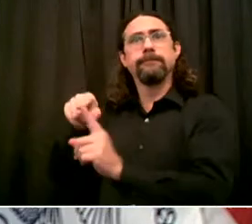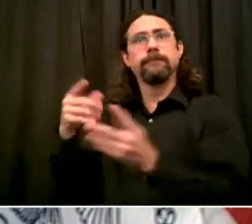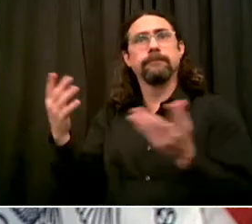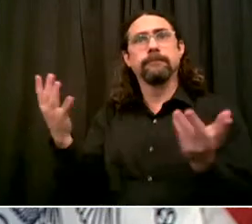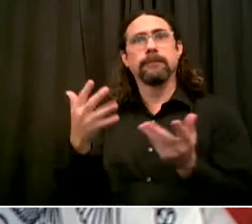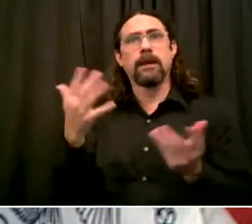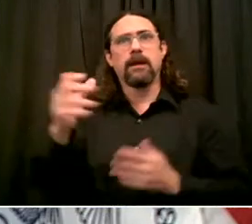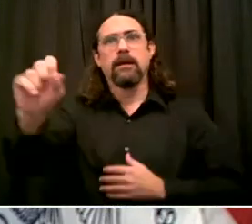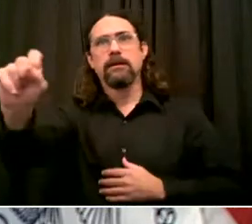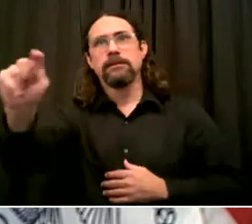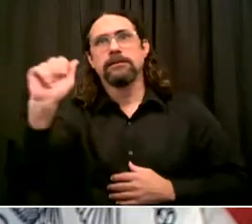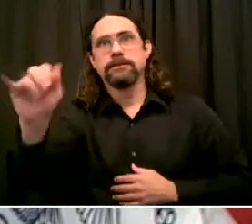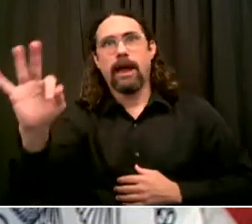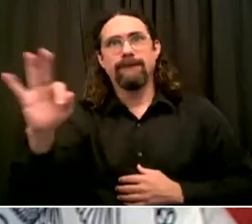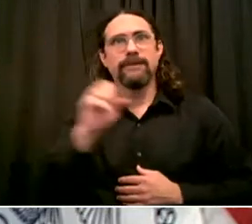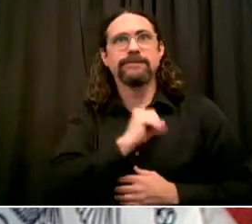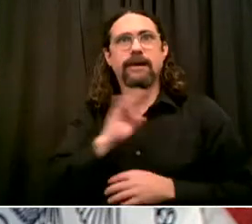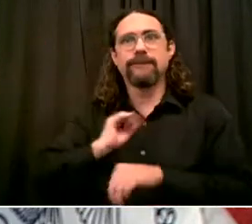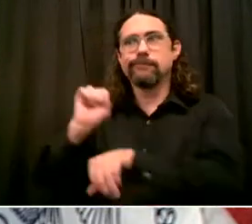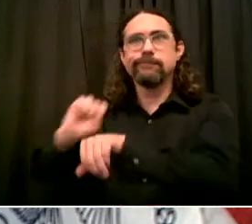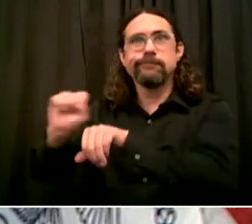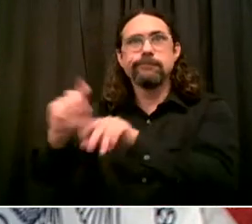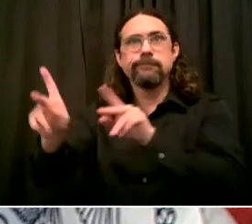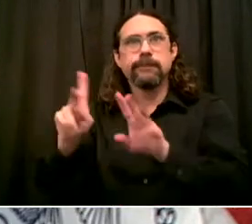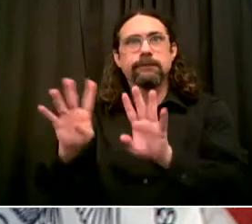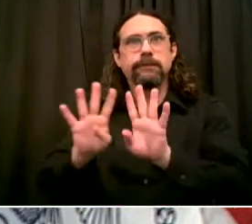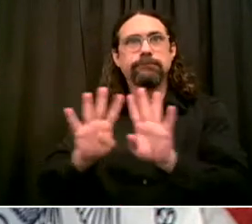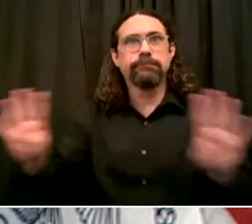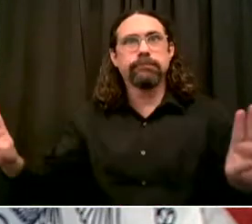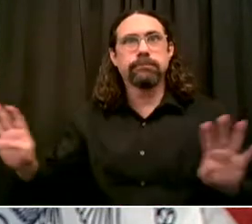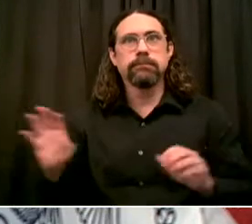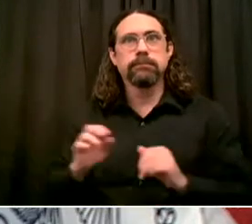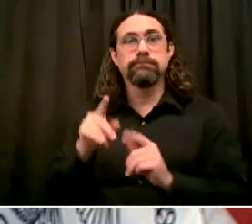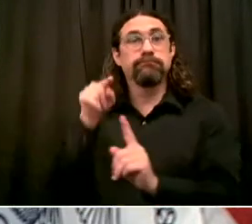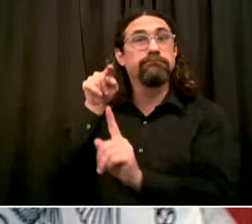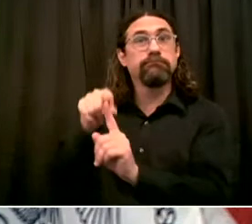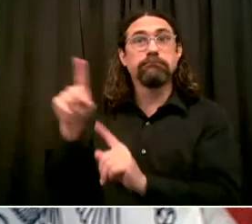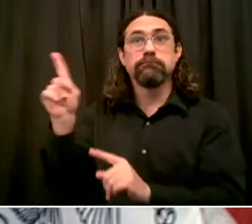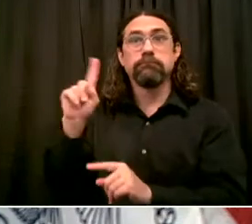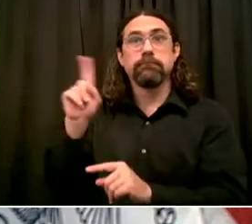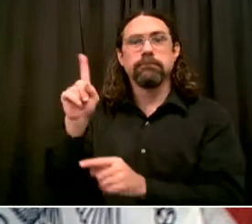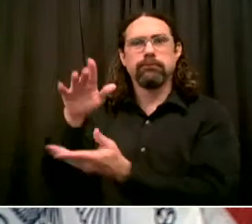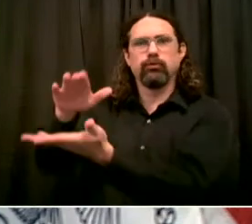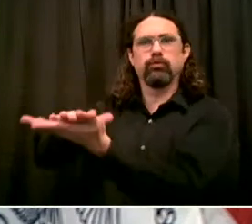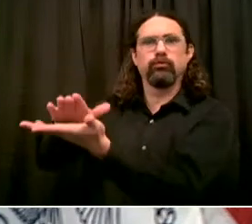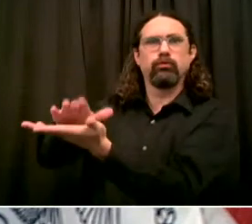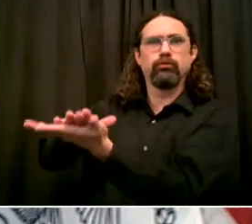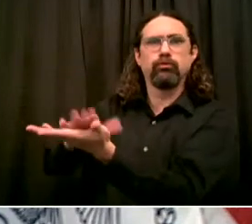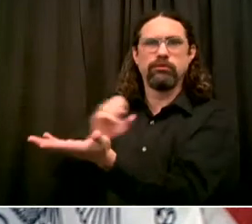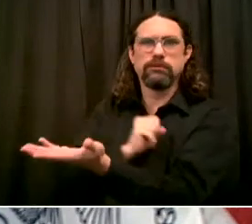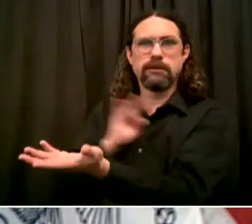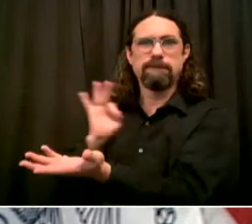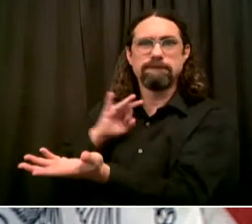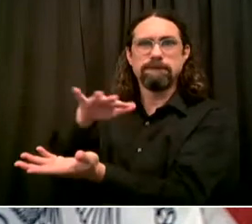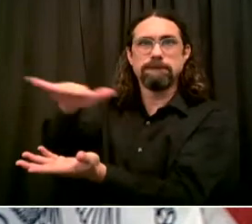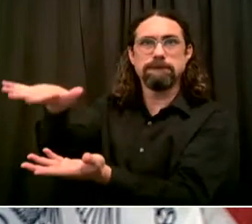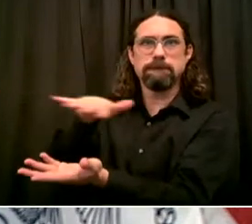IS KATIE HOENEN FROM THE "WALL STREET JOURNAL." I WANTED TO ASSK A QQUESTION ABOUT TEACHER STAFFING AND GIVEN THAT THERE